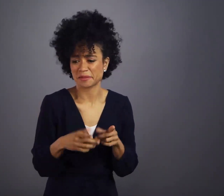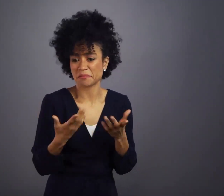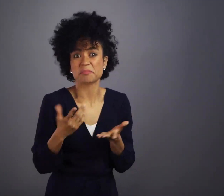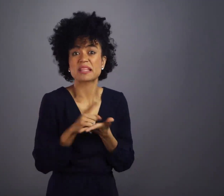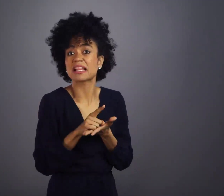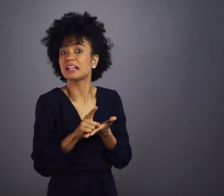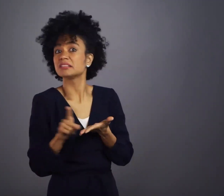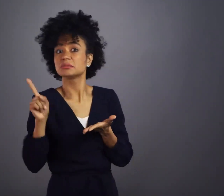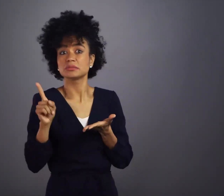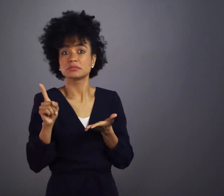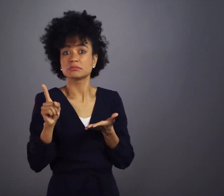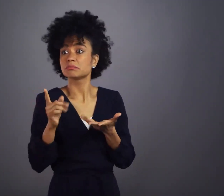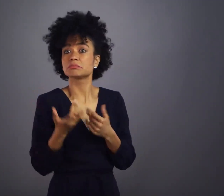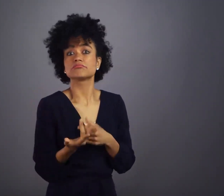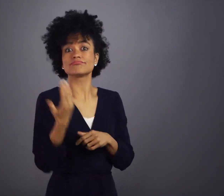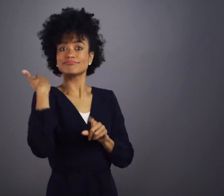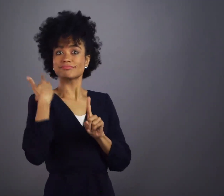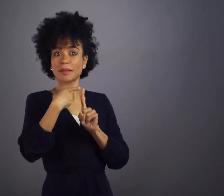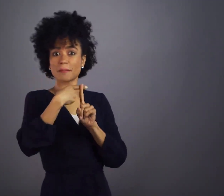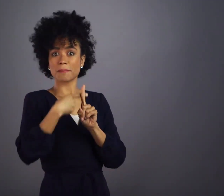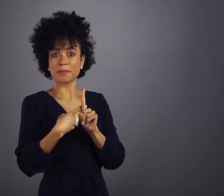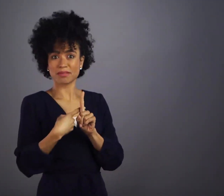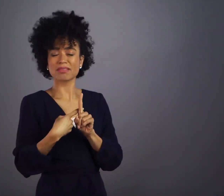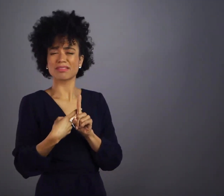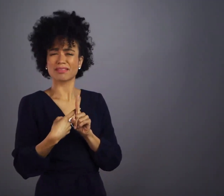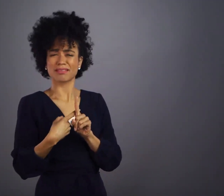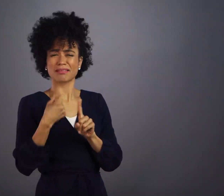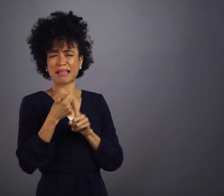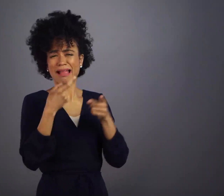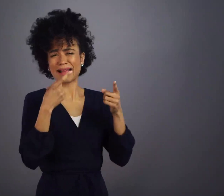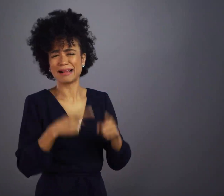We are unable, at certain times, to bring into our consciousness